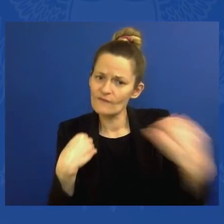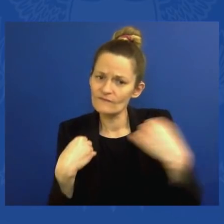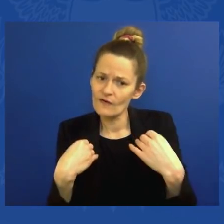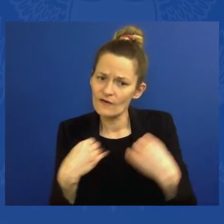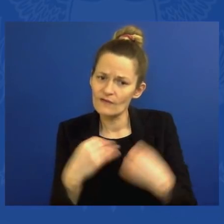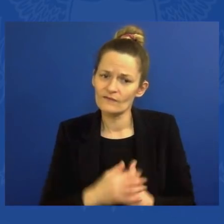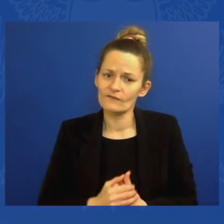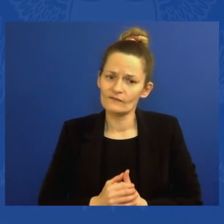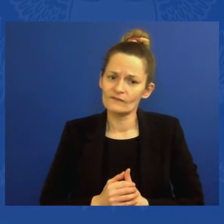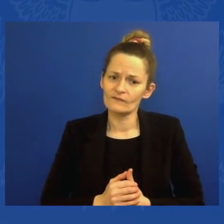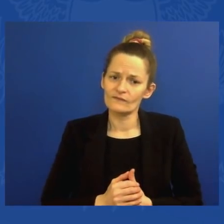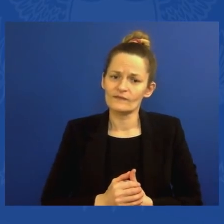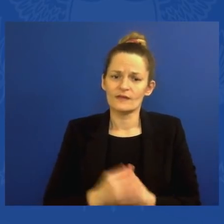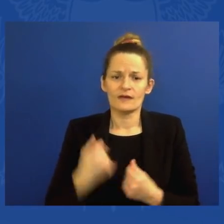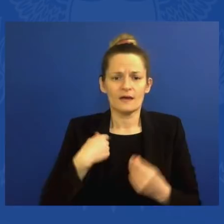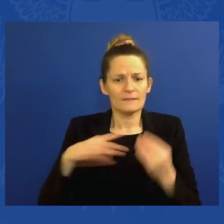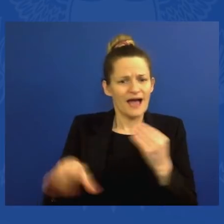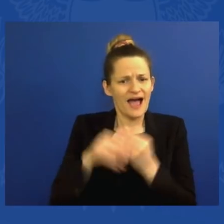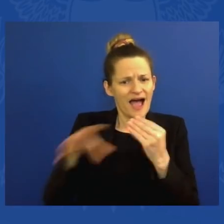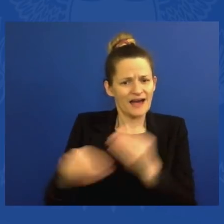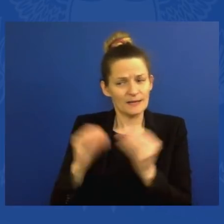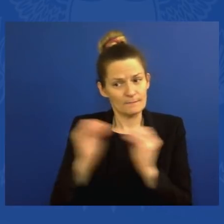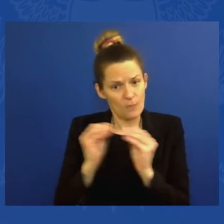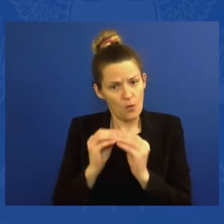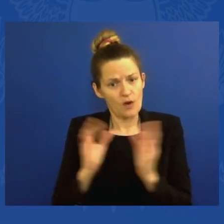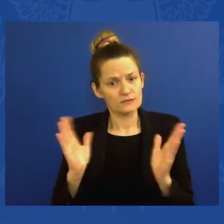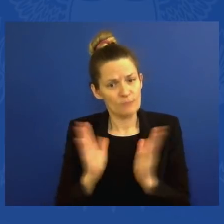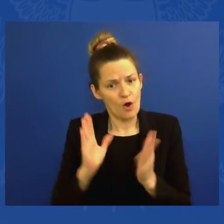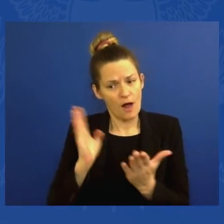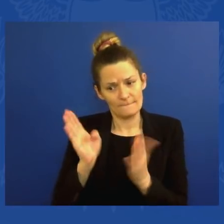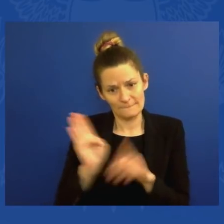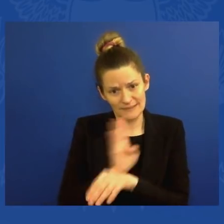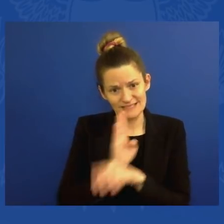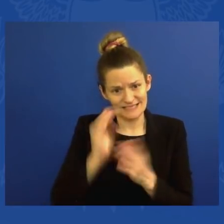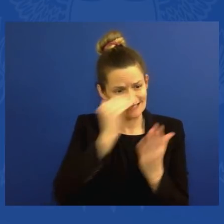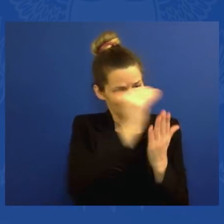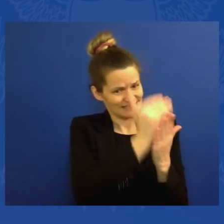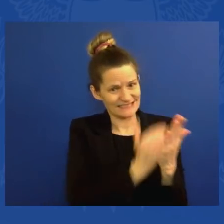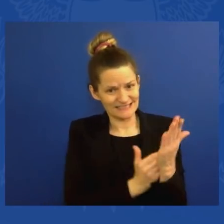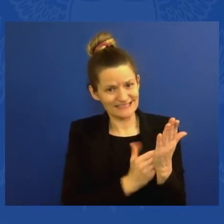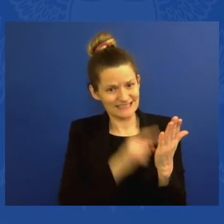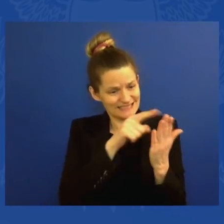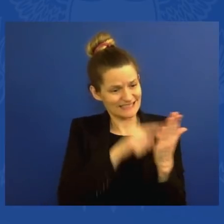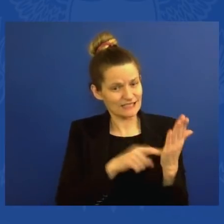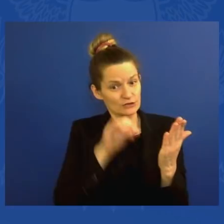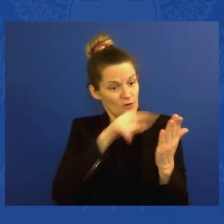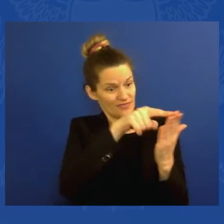by 50 percent by 2025. This means more contracts will go to Black, Brown,